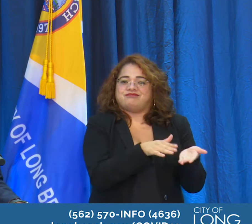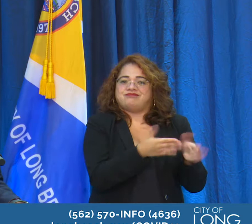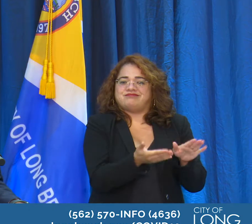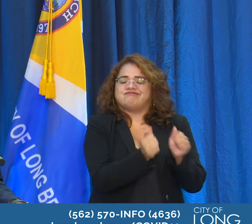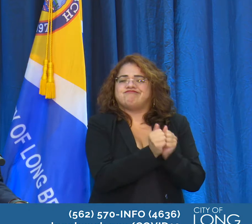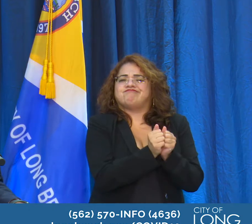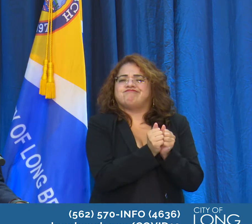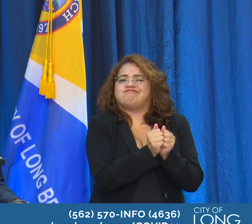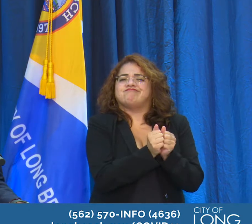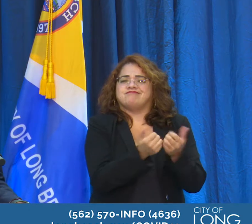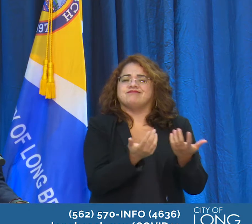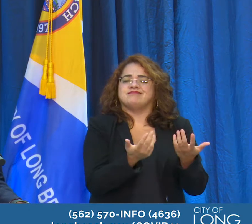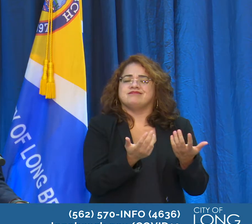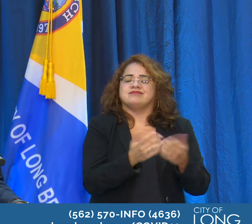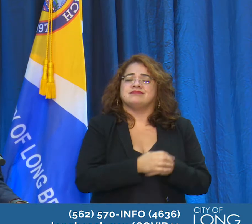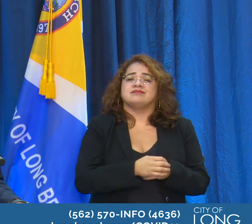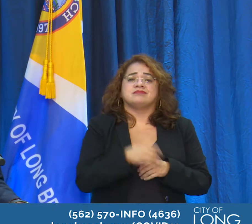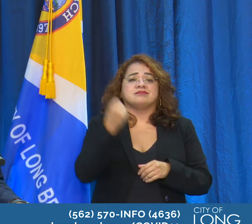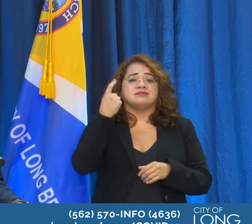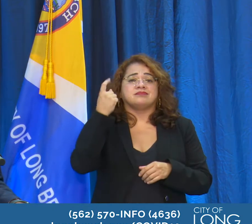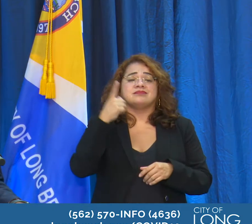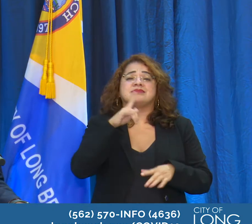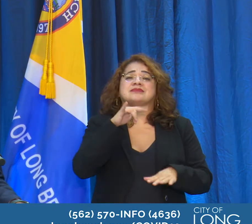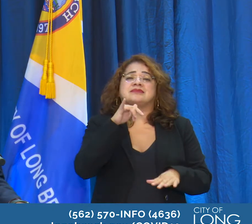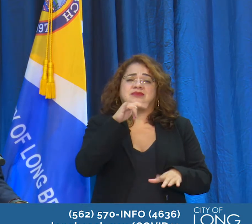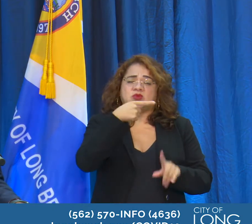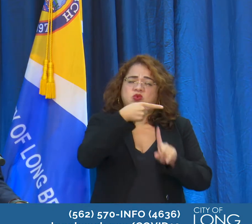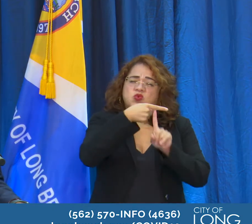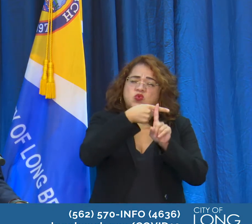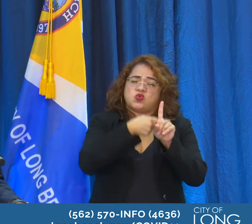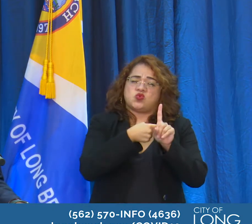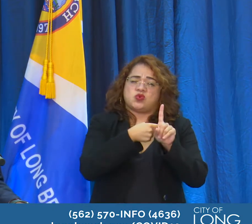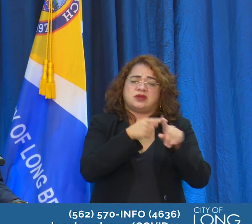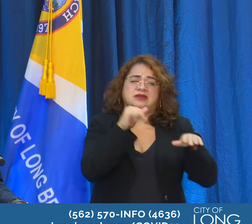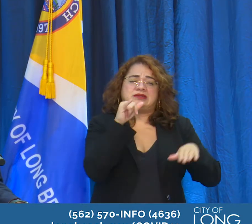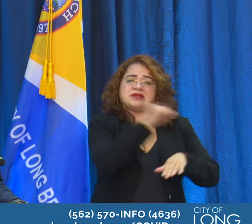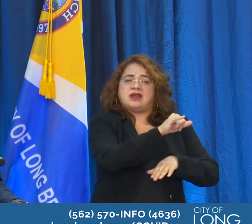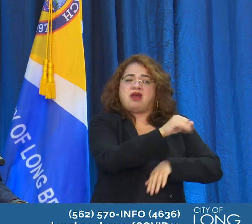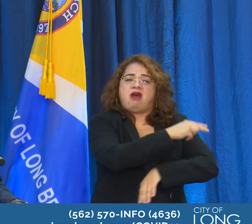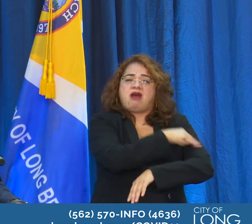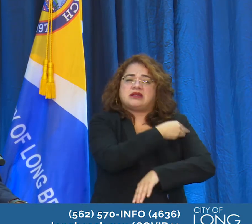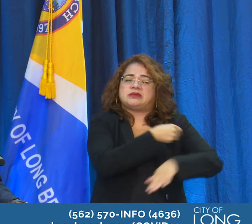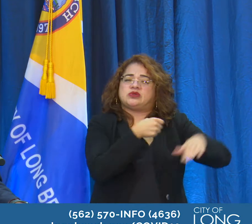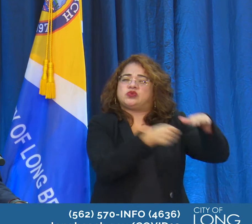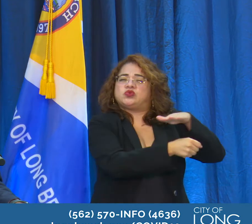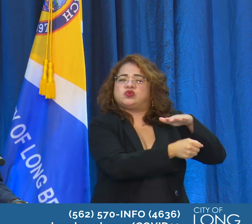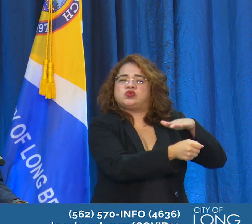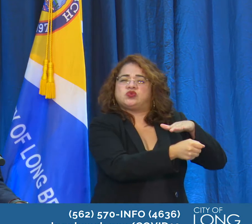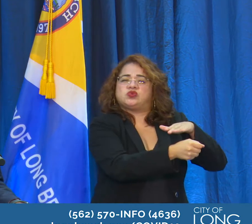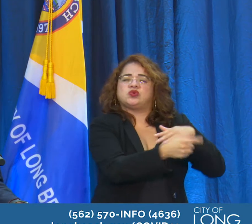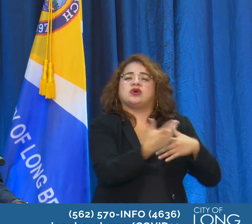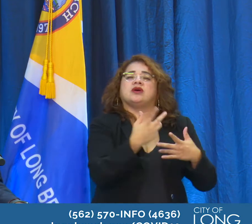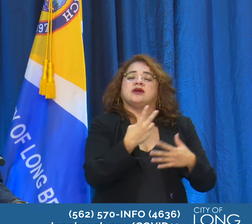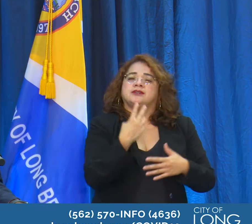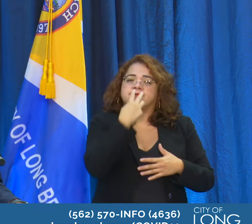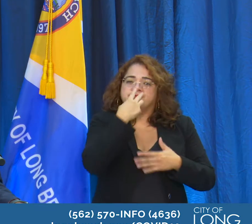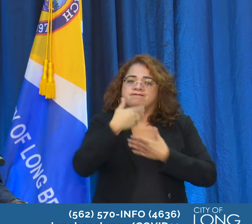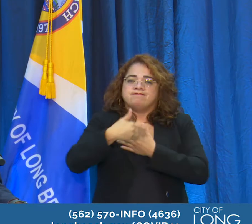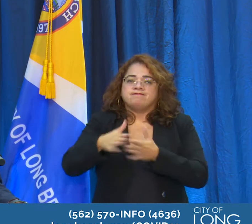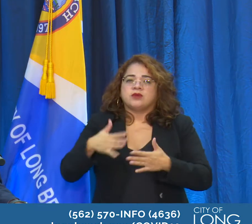at the hospital which had been a month on the ventilator brings us some comfort.